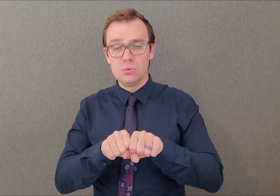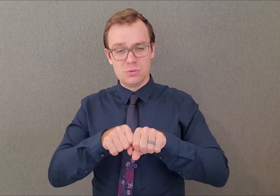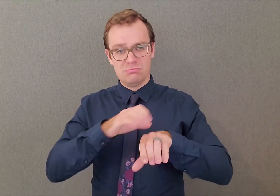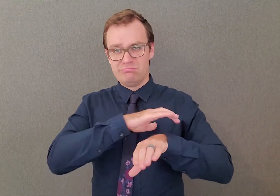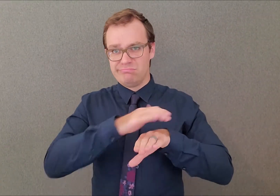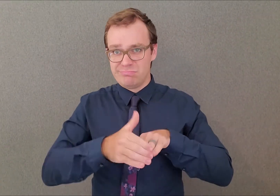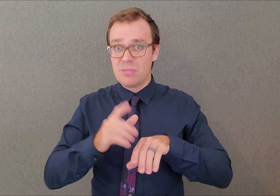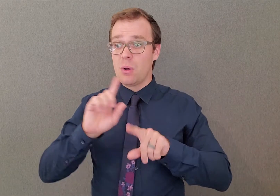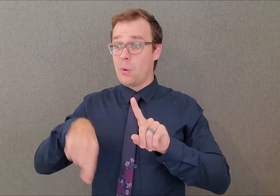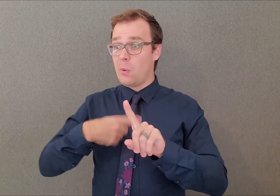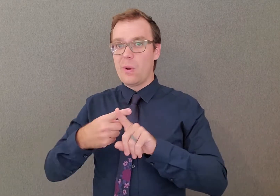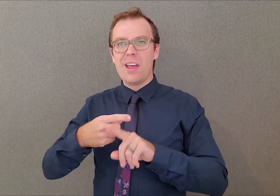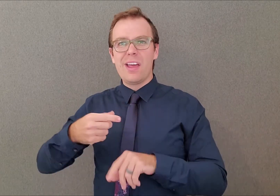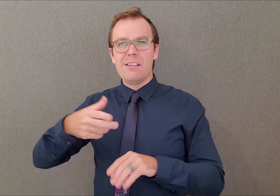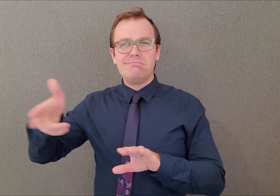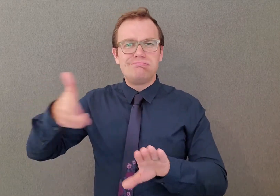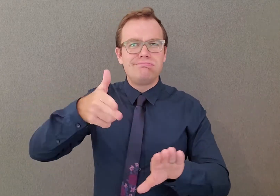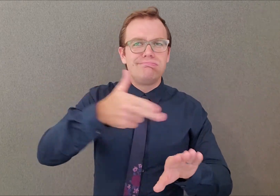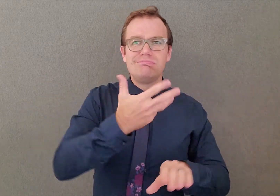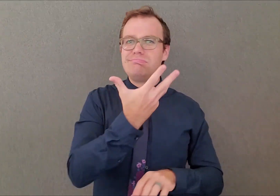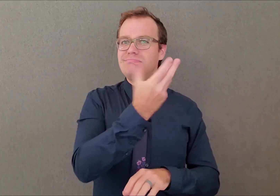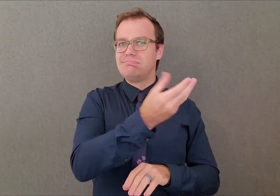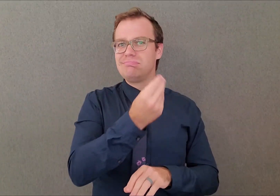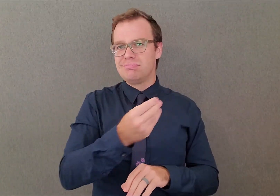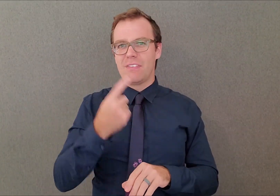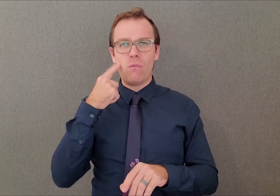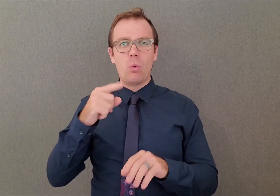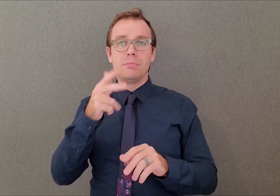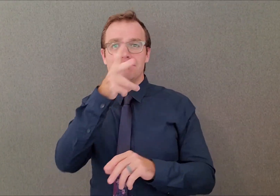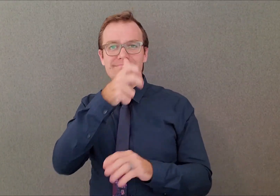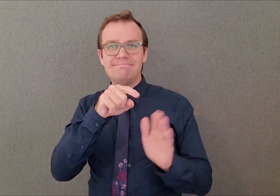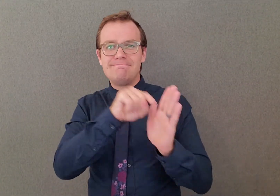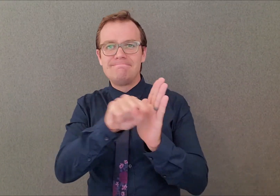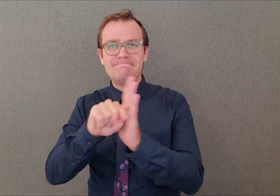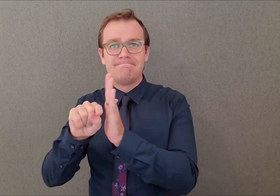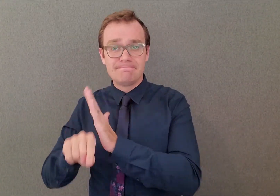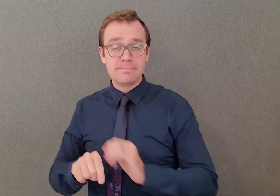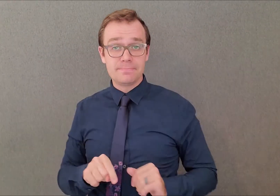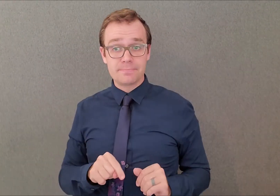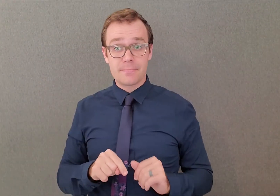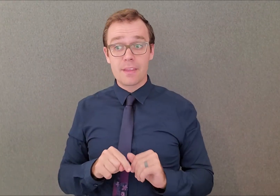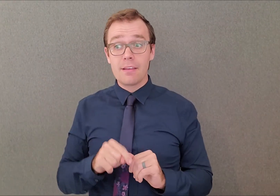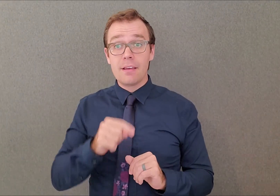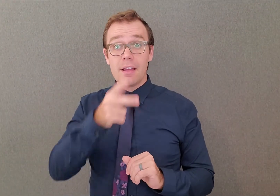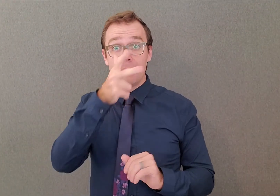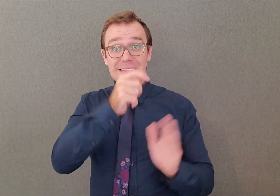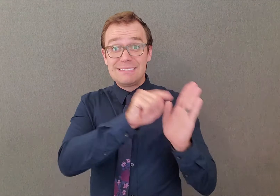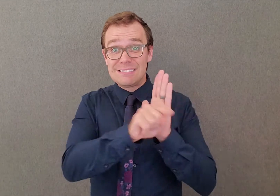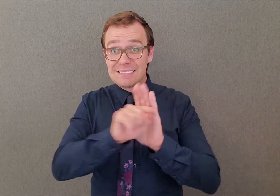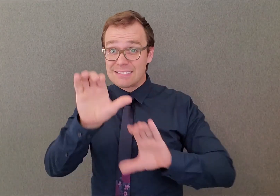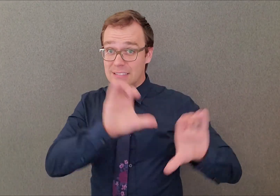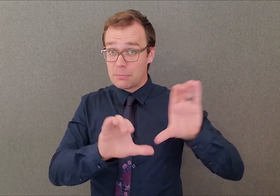when spraying pesticides and other chemicals. Pesticides can be absorbed through the skin